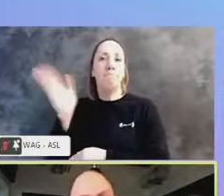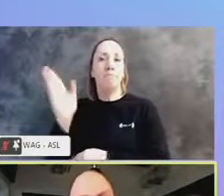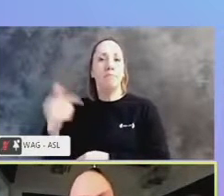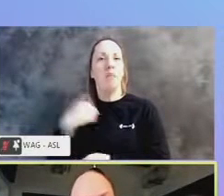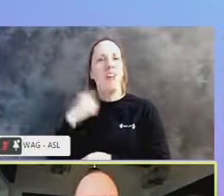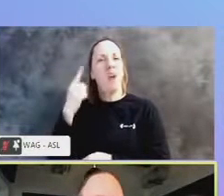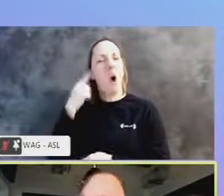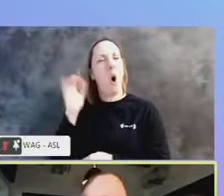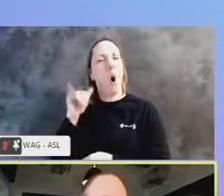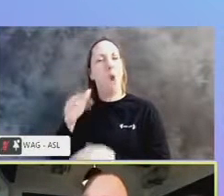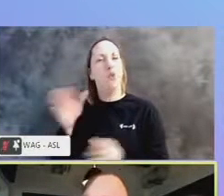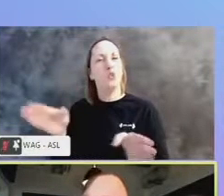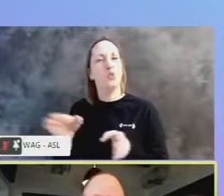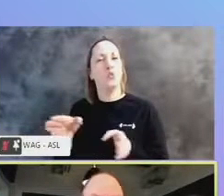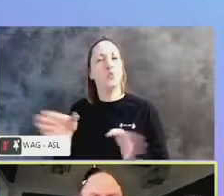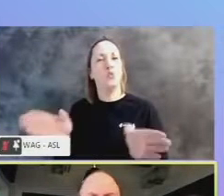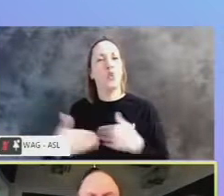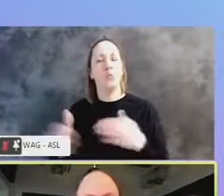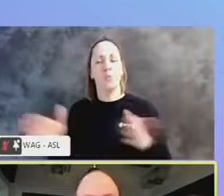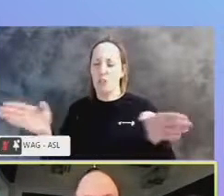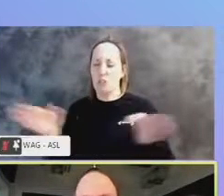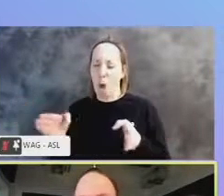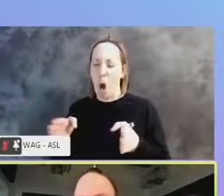and excited about doing this as I'm going through the